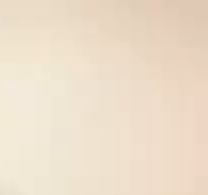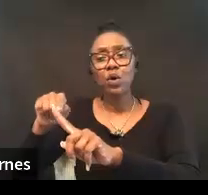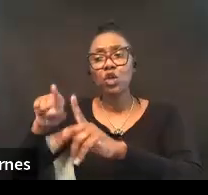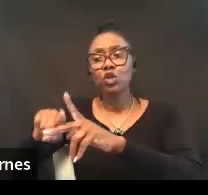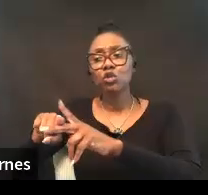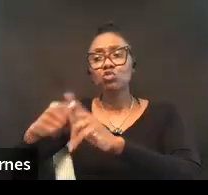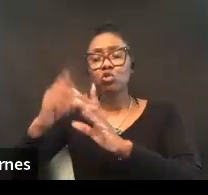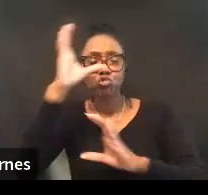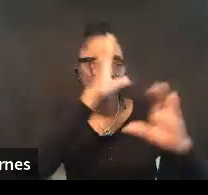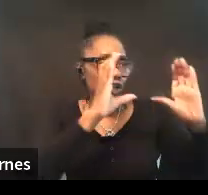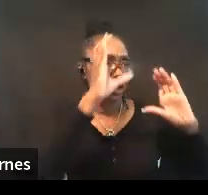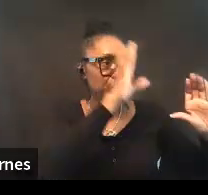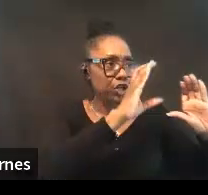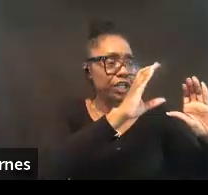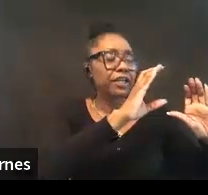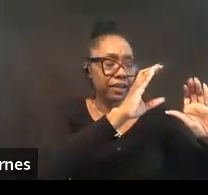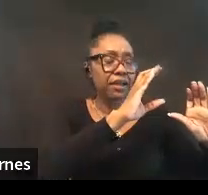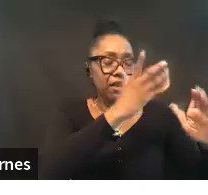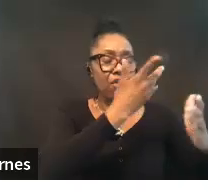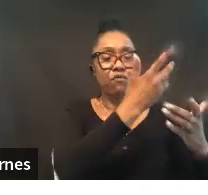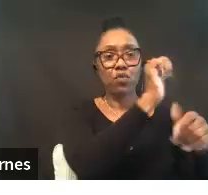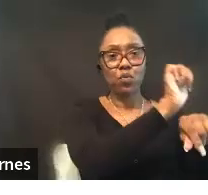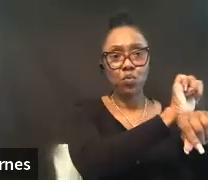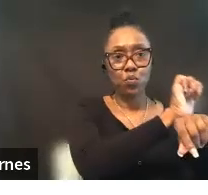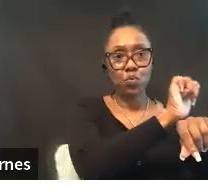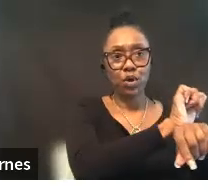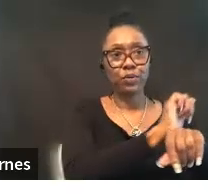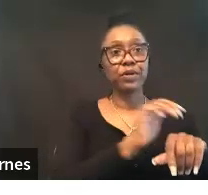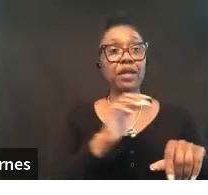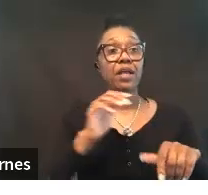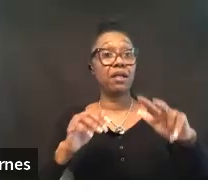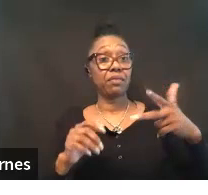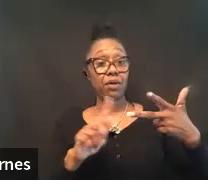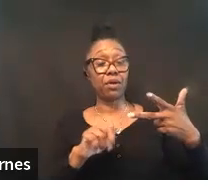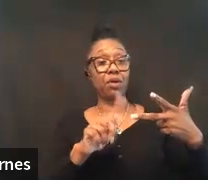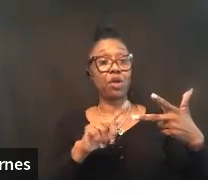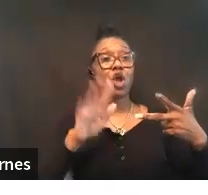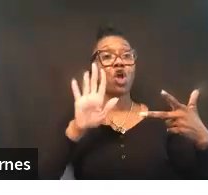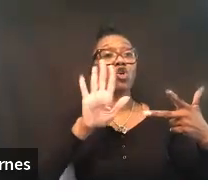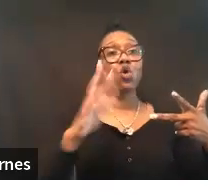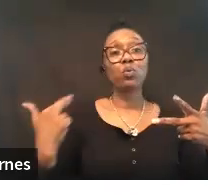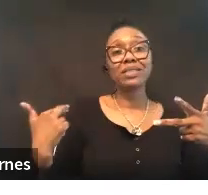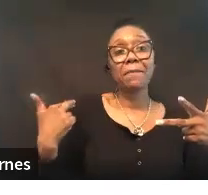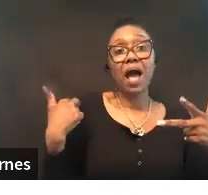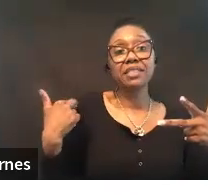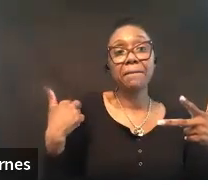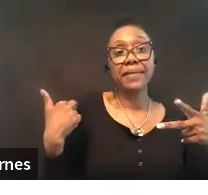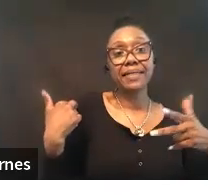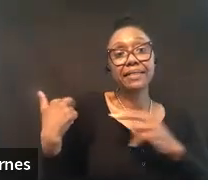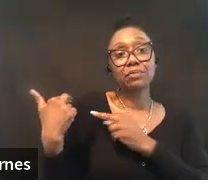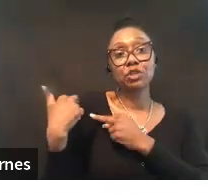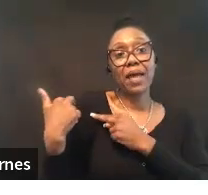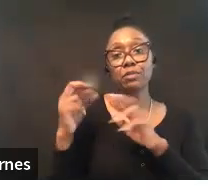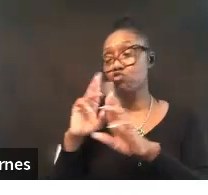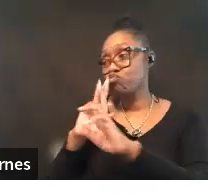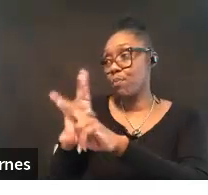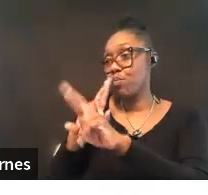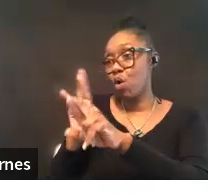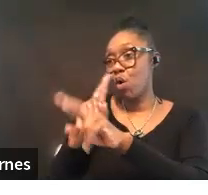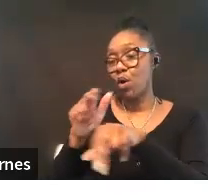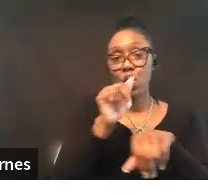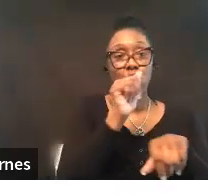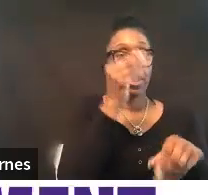And then the third thing is your responsibility to report to Social Security. That is critical in this whole piece.